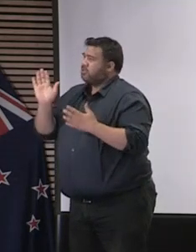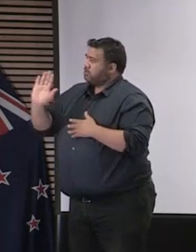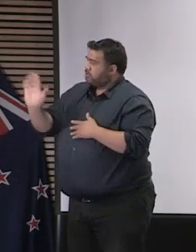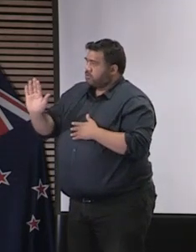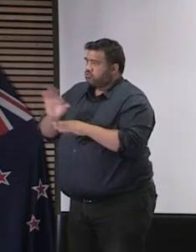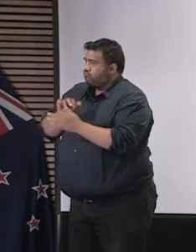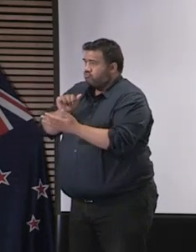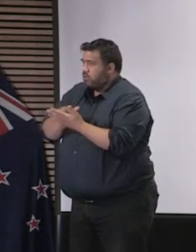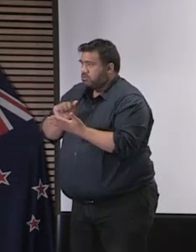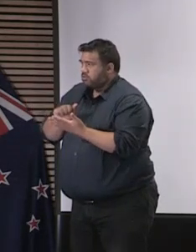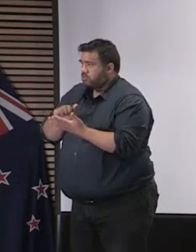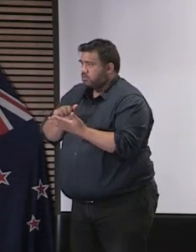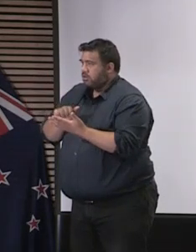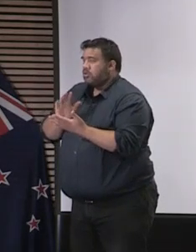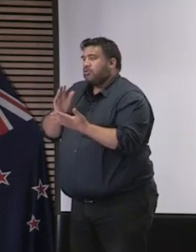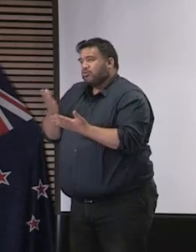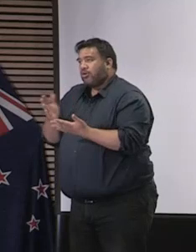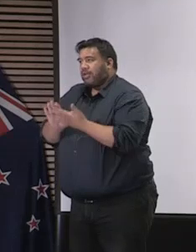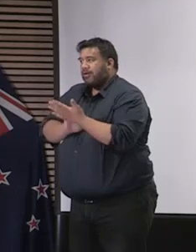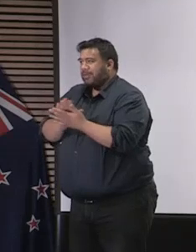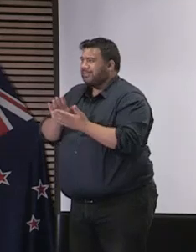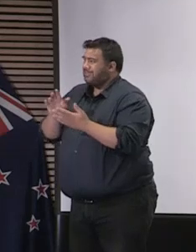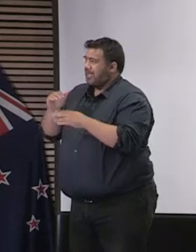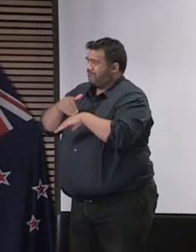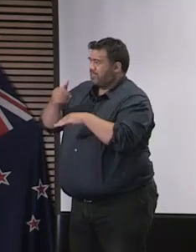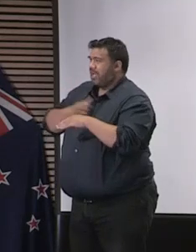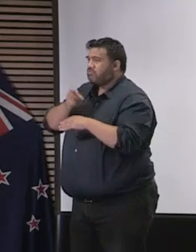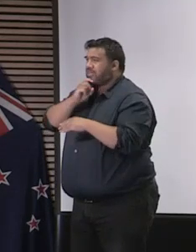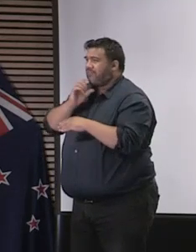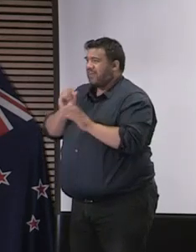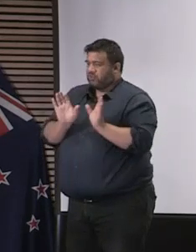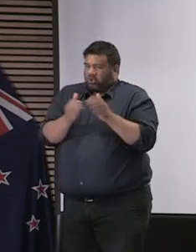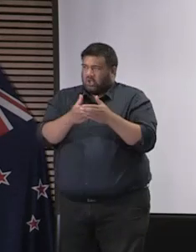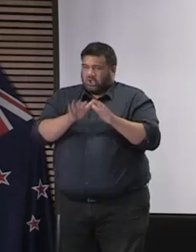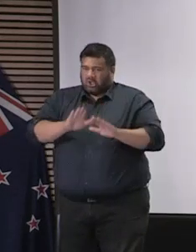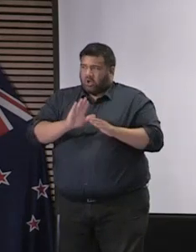as affected staff are being required to self-isolate until